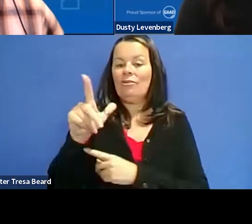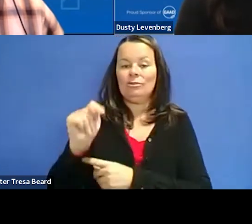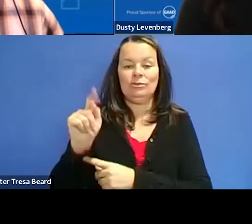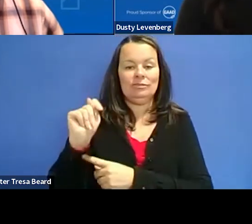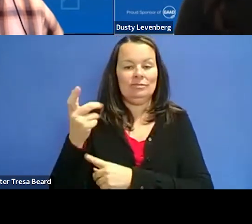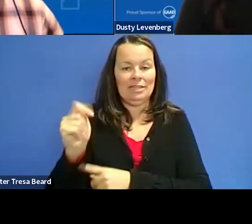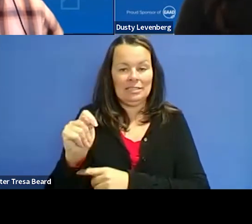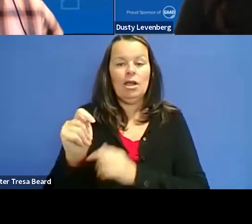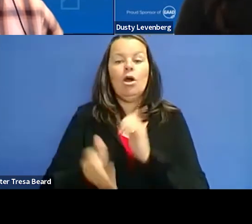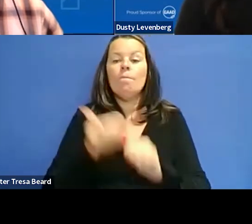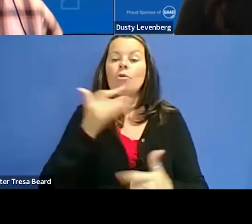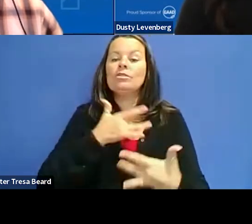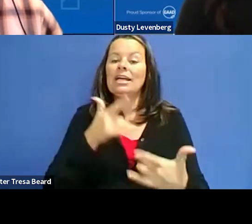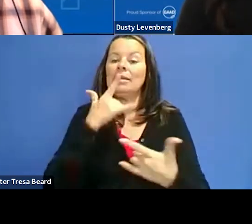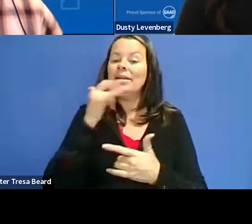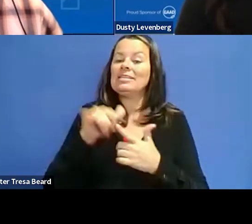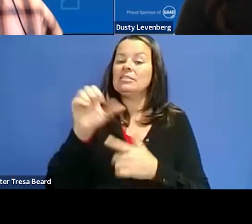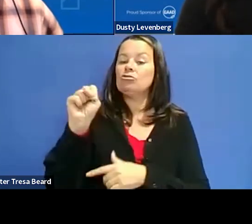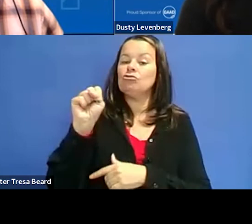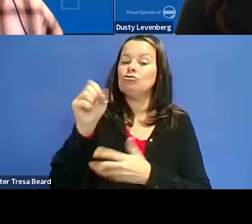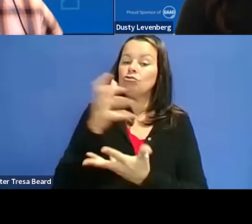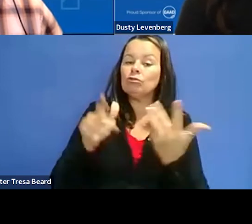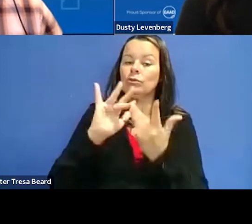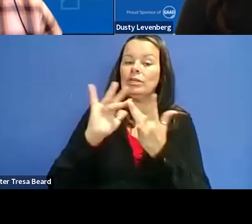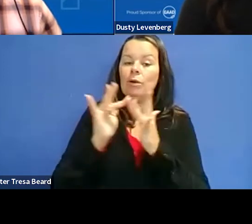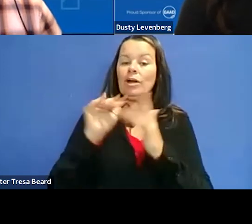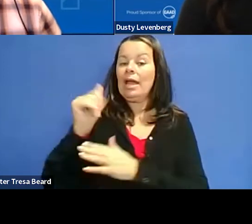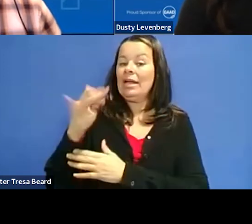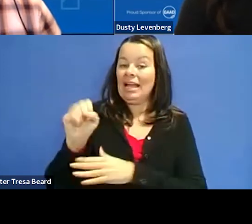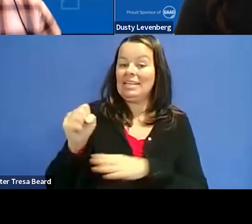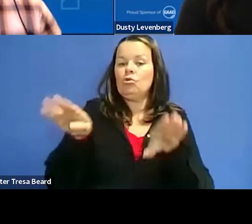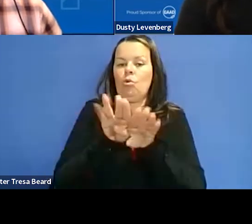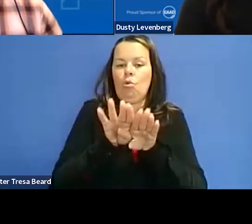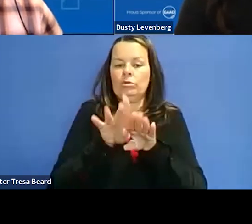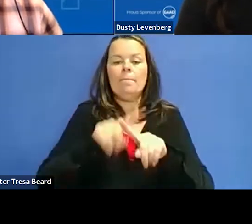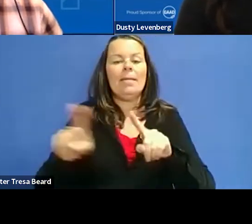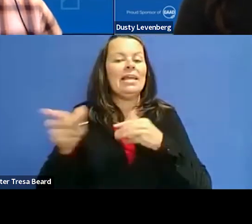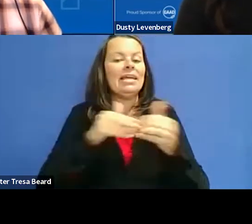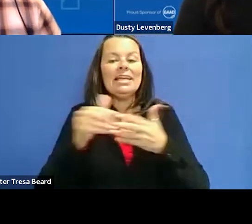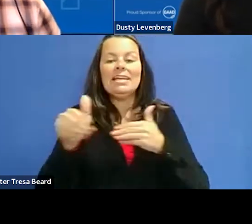But even if it were open, many creators and posters are not in development.